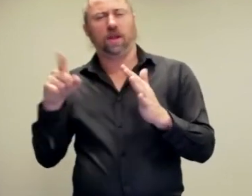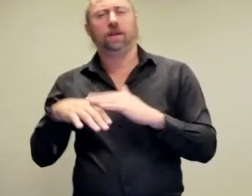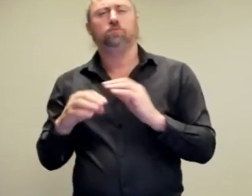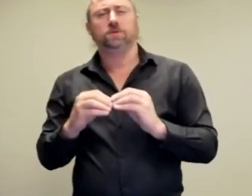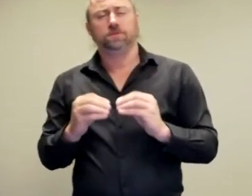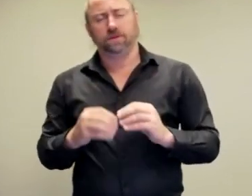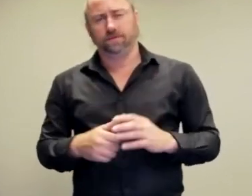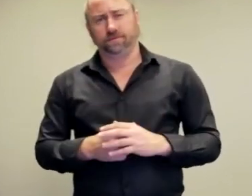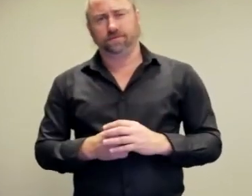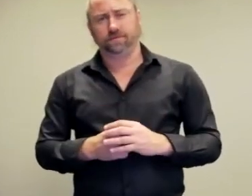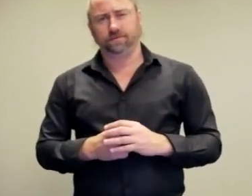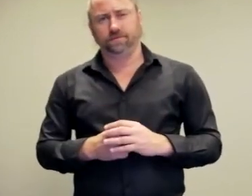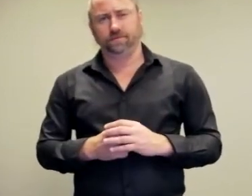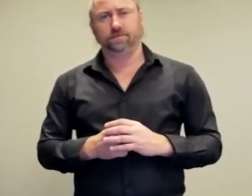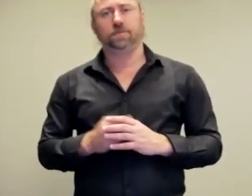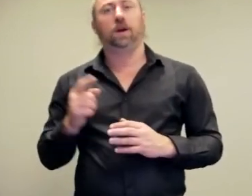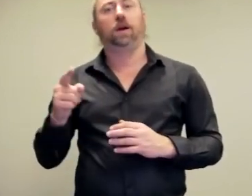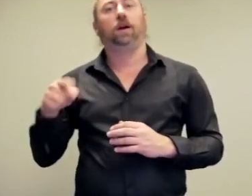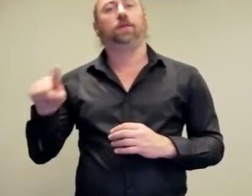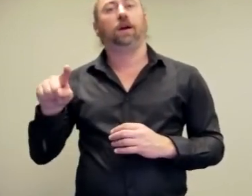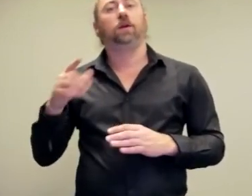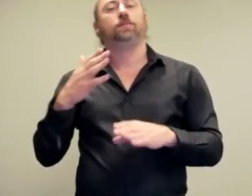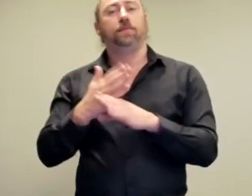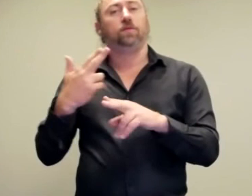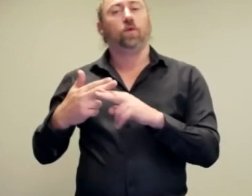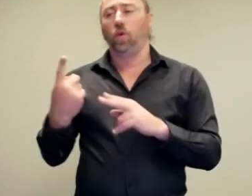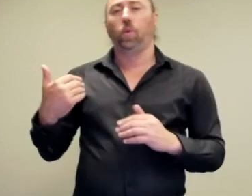creation Agustina Rivas, which is an organisation